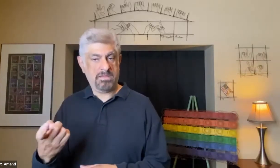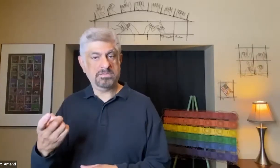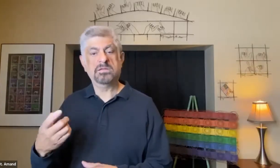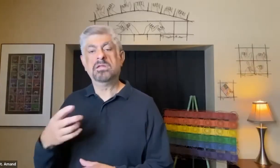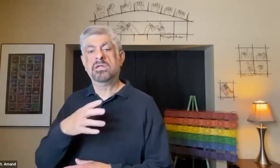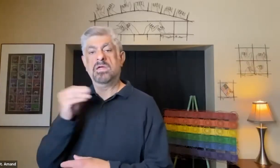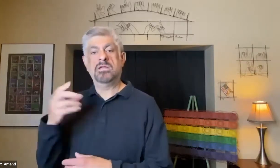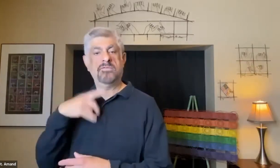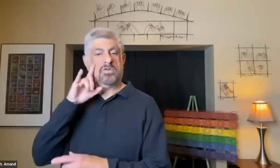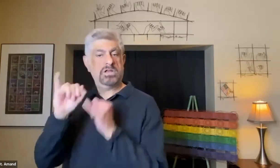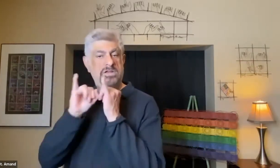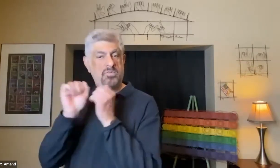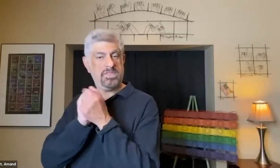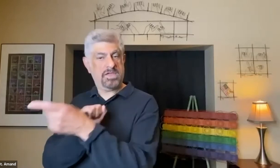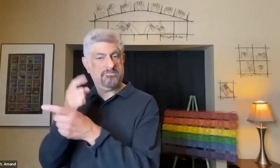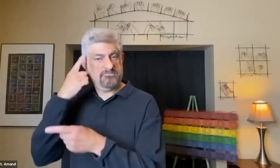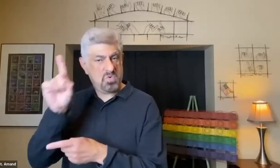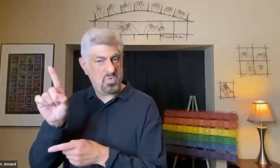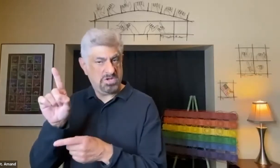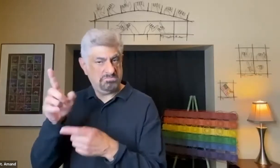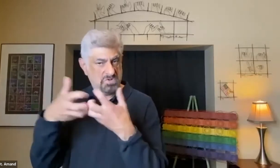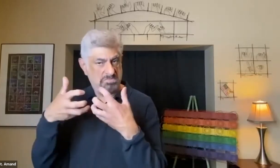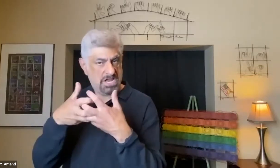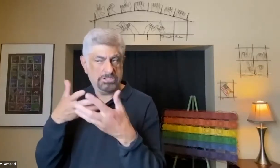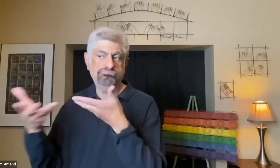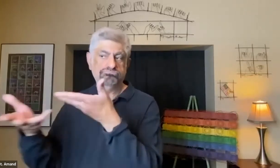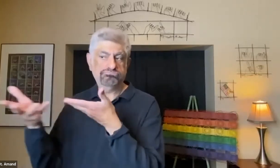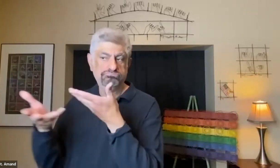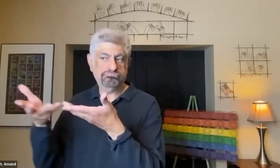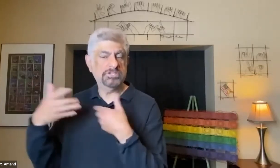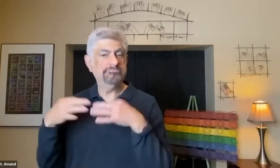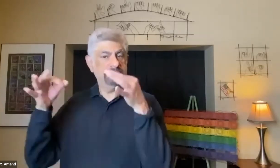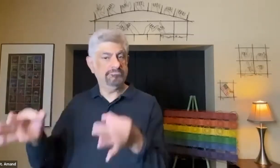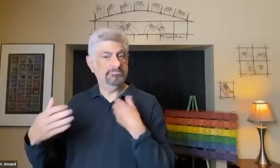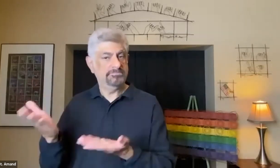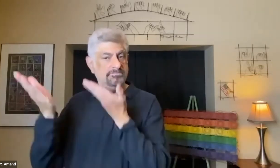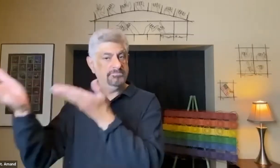And I met Guy through my ex, and I had an interview with him to see